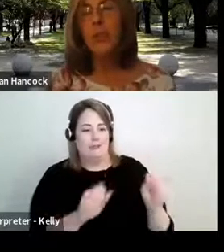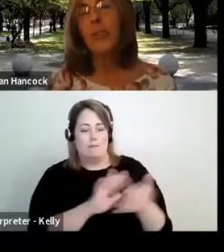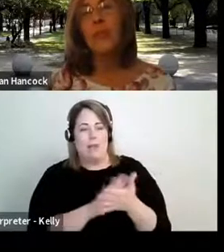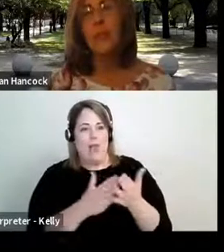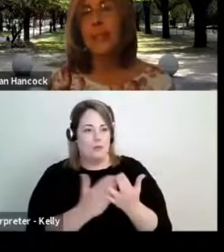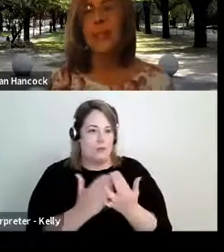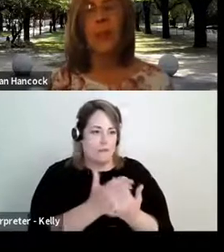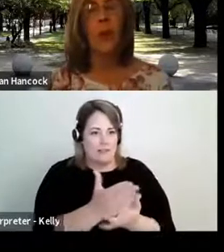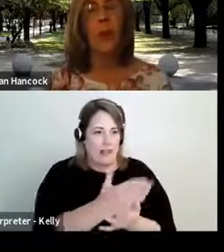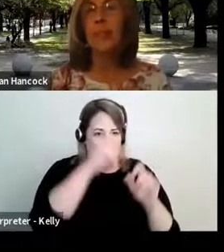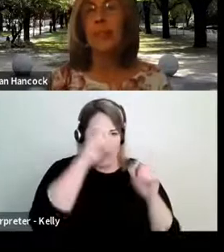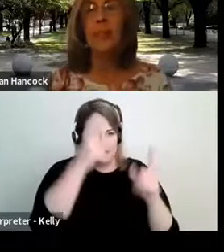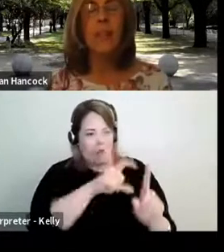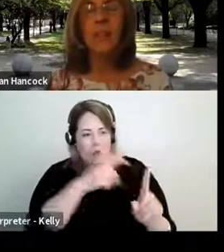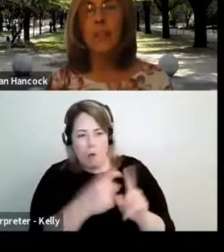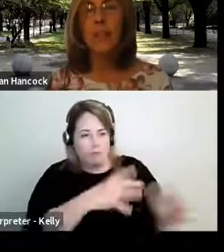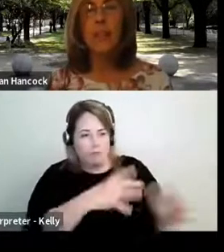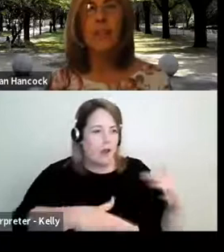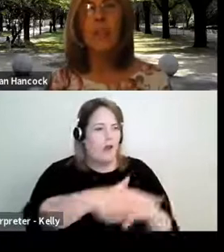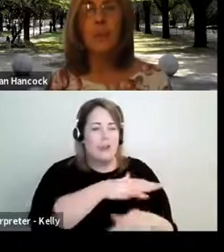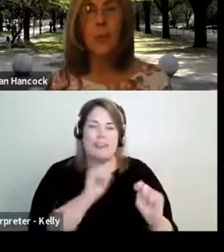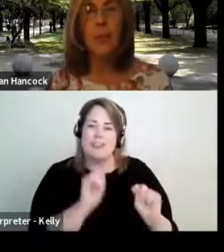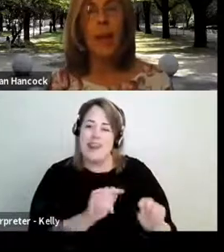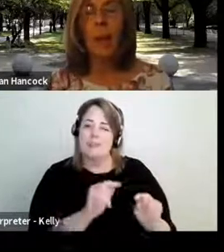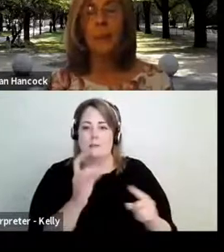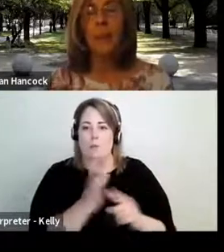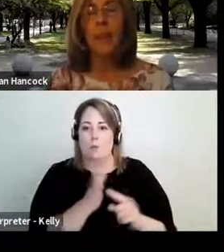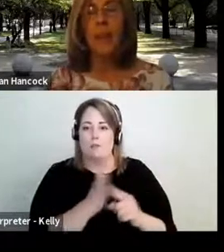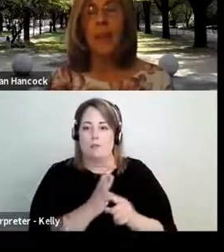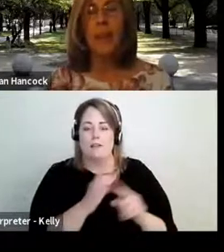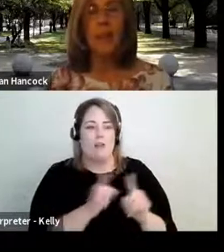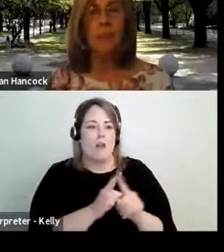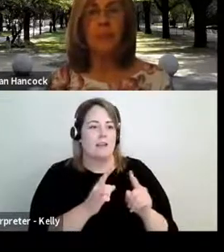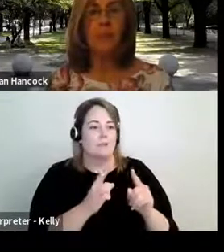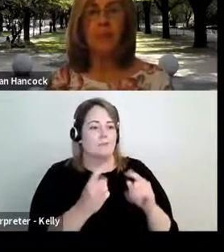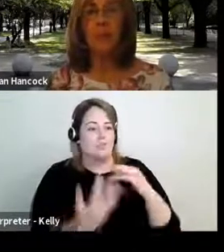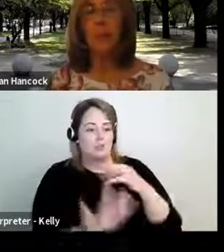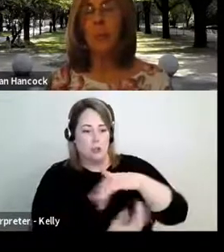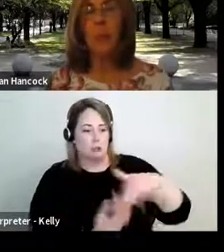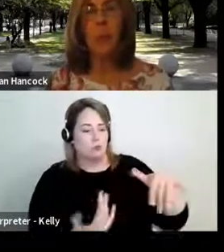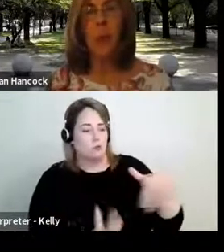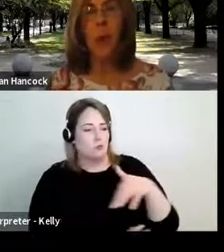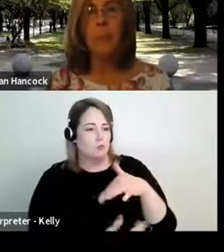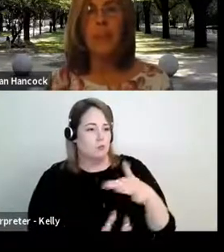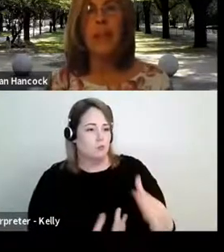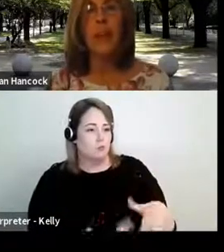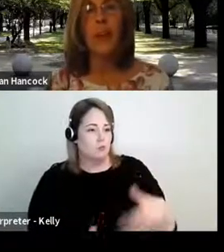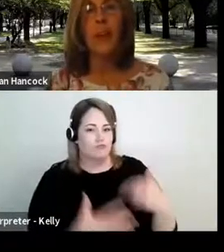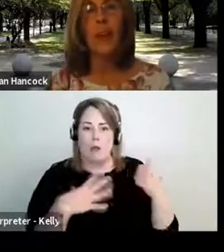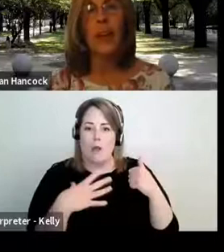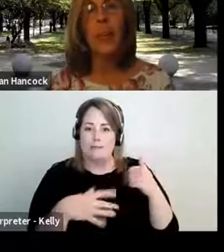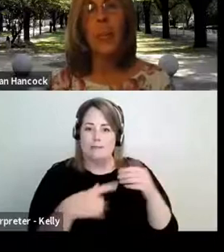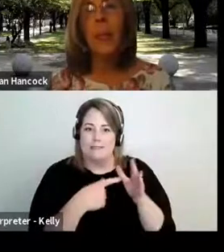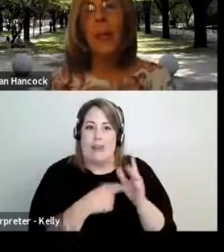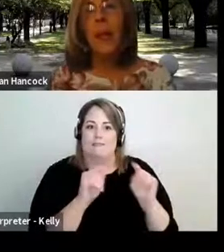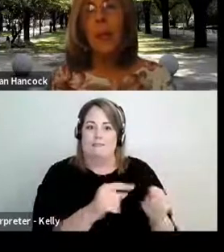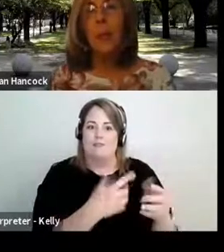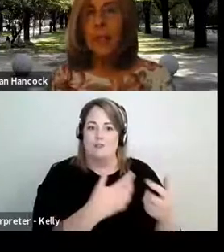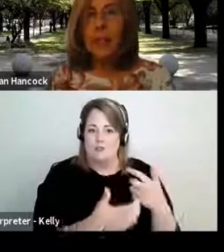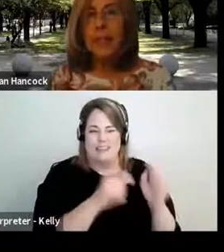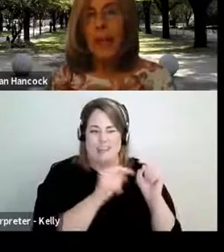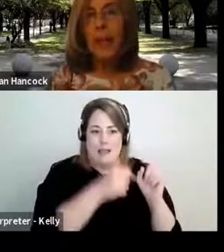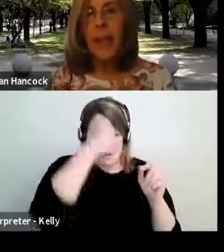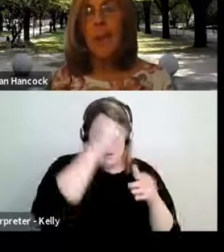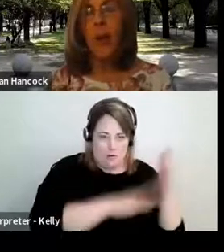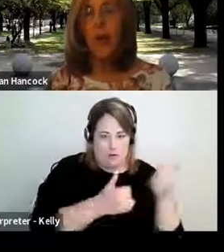at university, you know, and the social requirements there. So a regular day and time